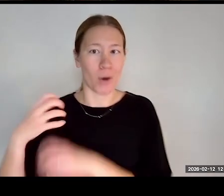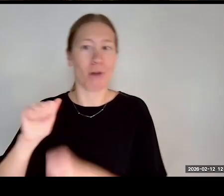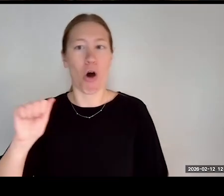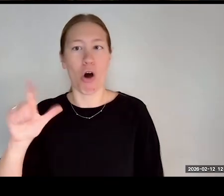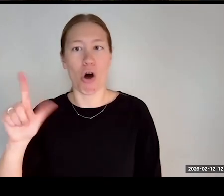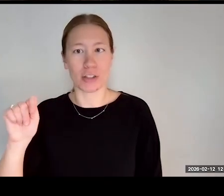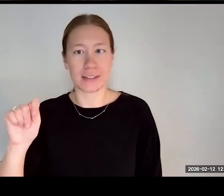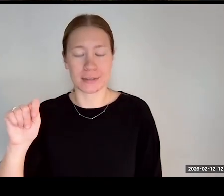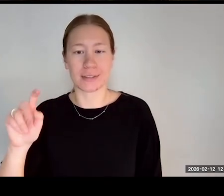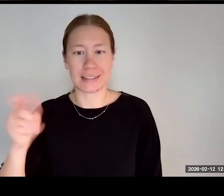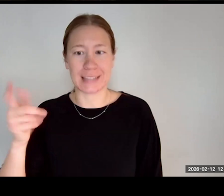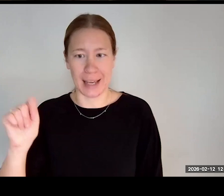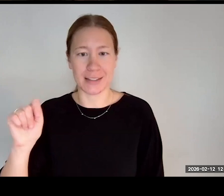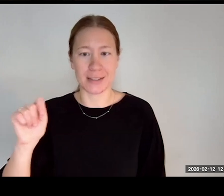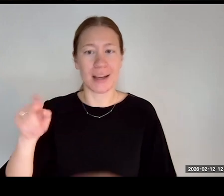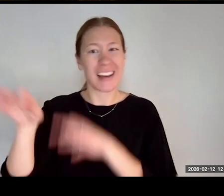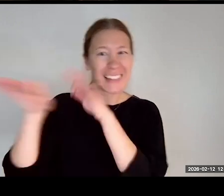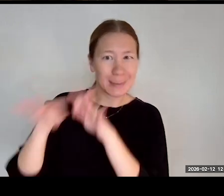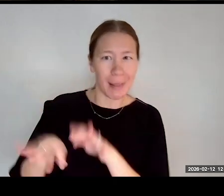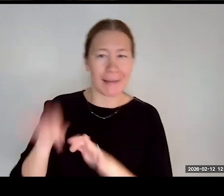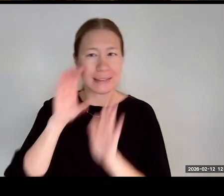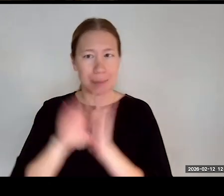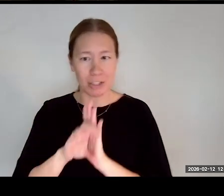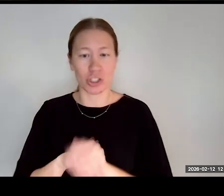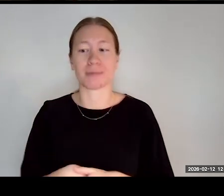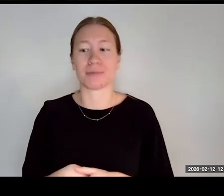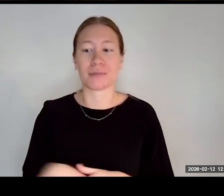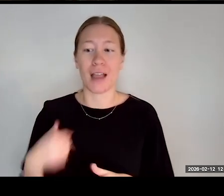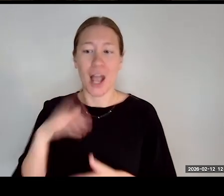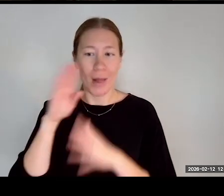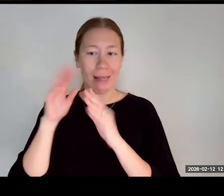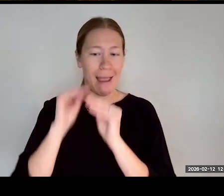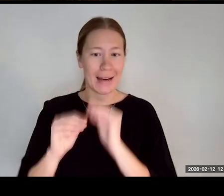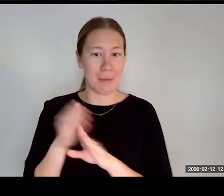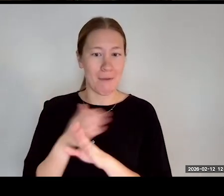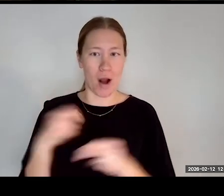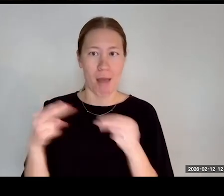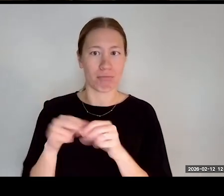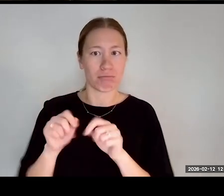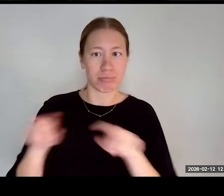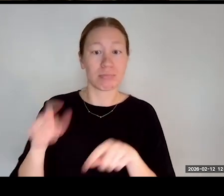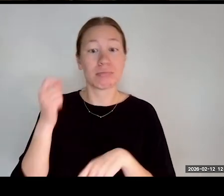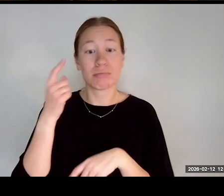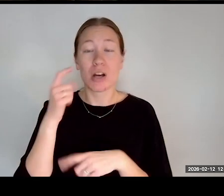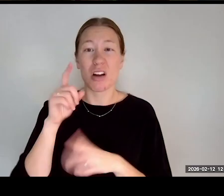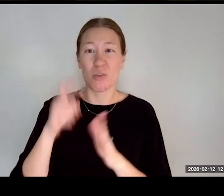In the past, and I'm gonna update this before we send out the slides, these images had to be in line in Word to be read aloud at the intended time,